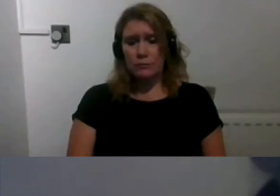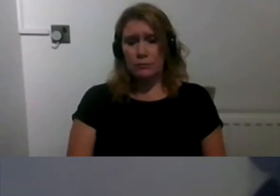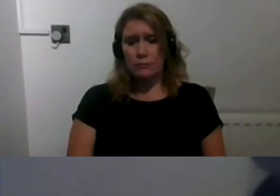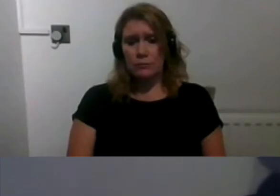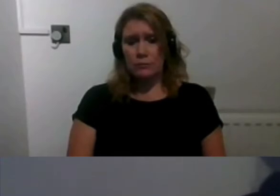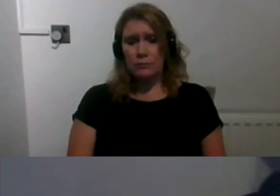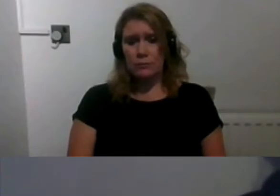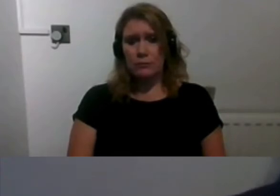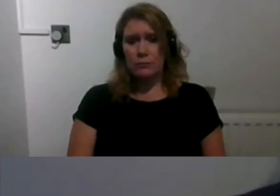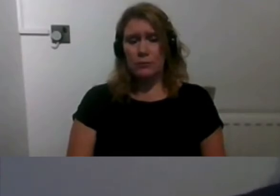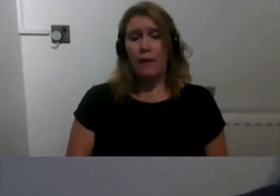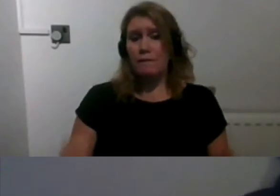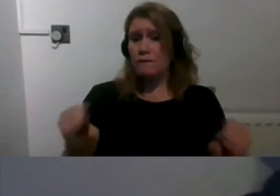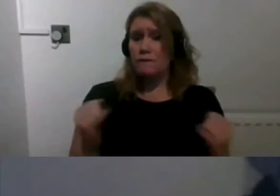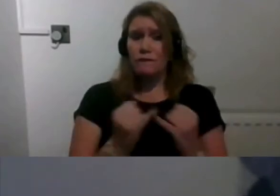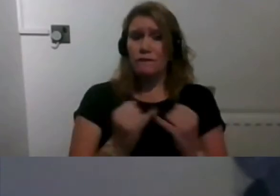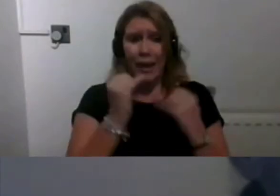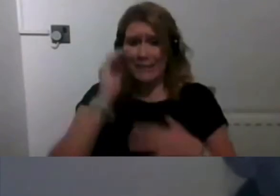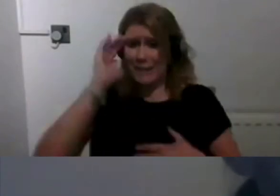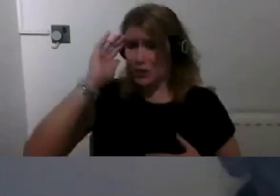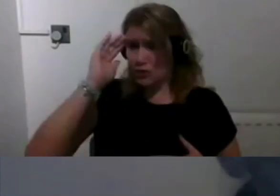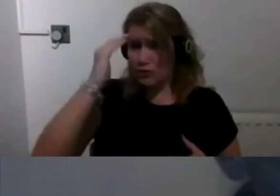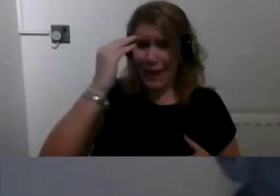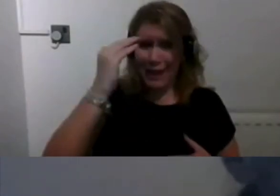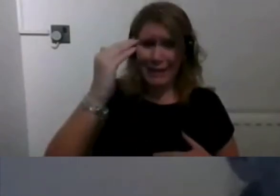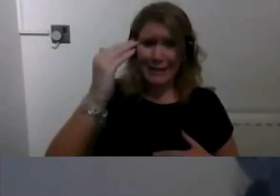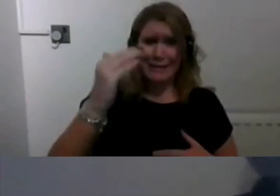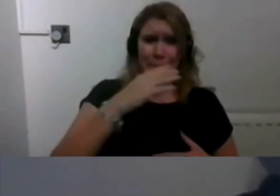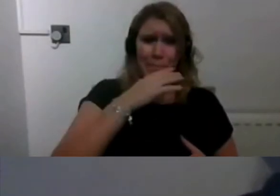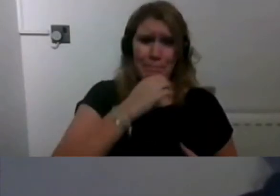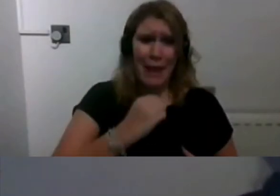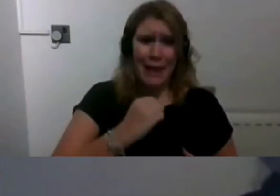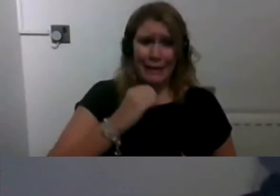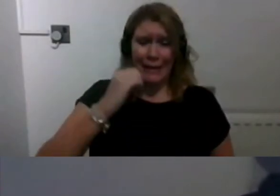Those who are we who ain't.